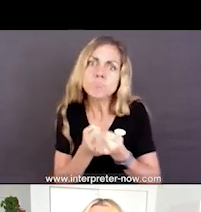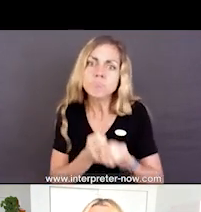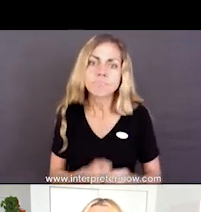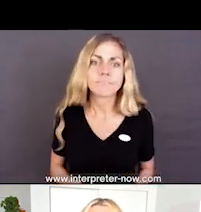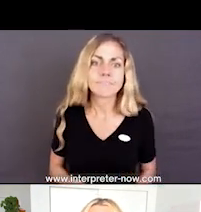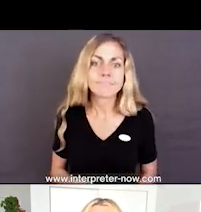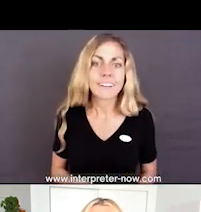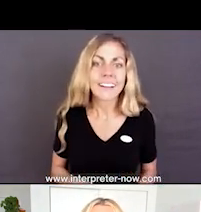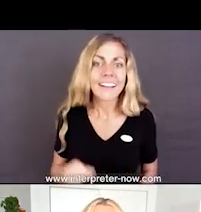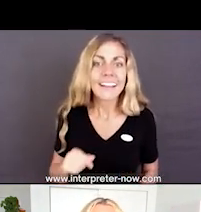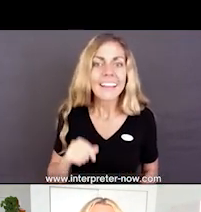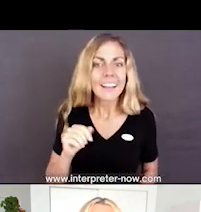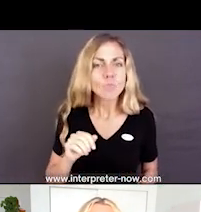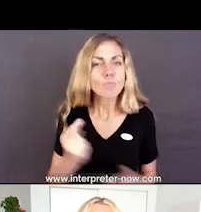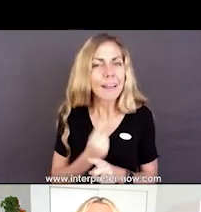identity.